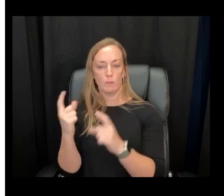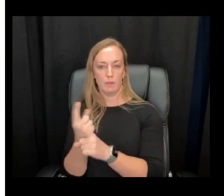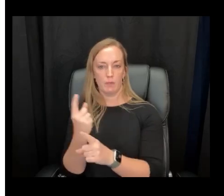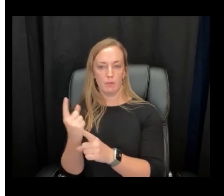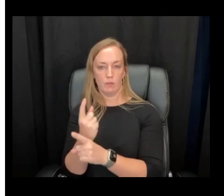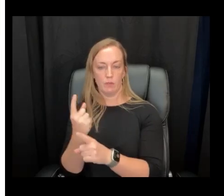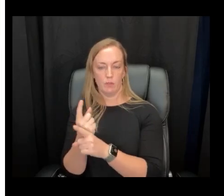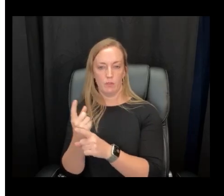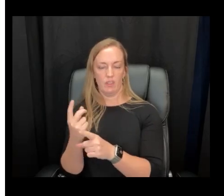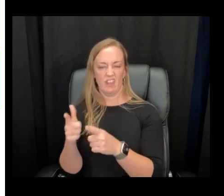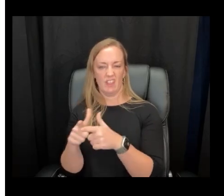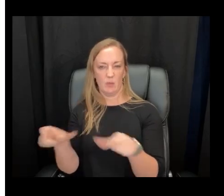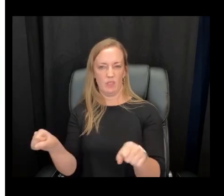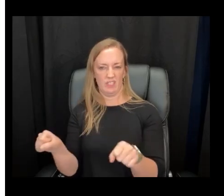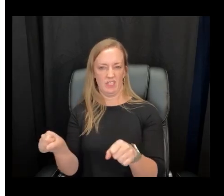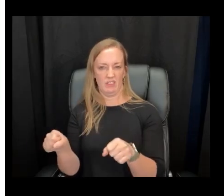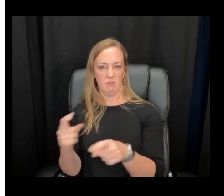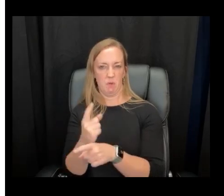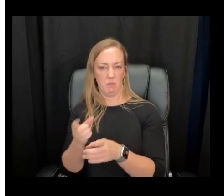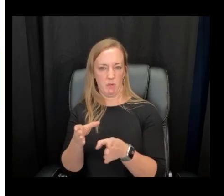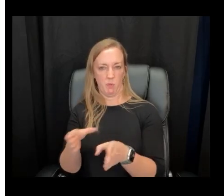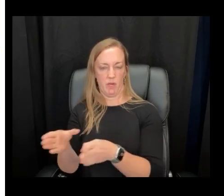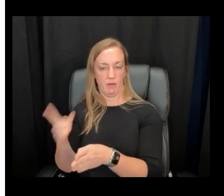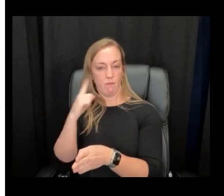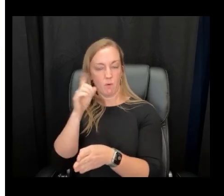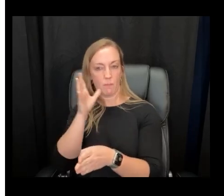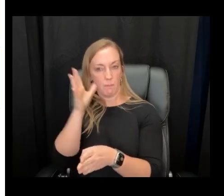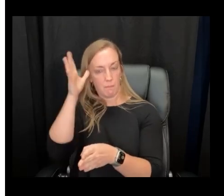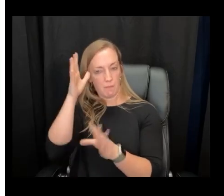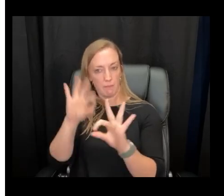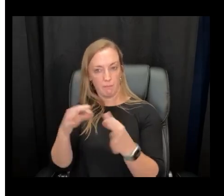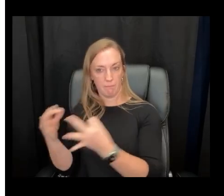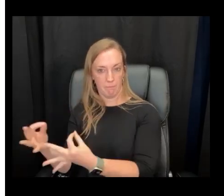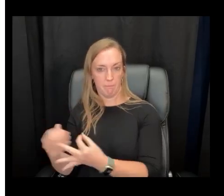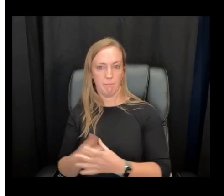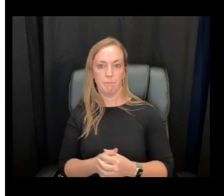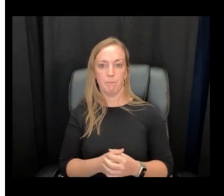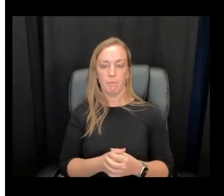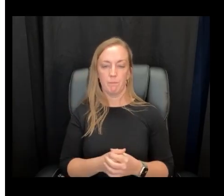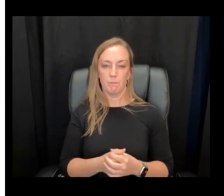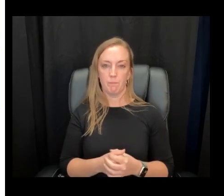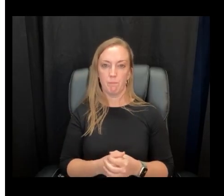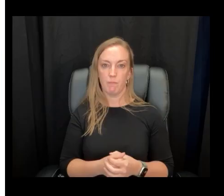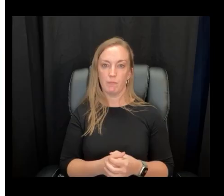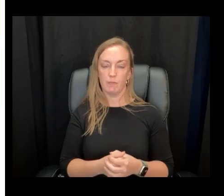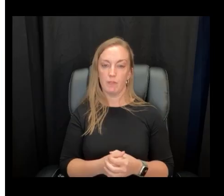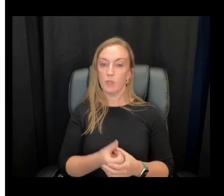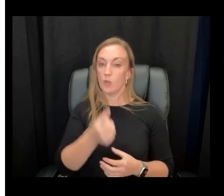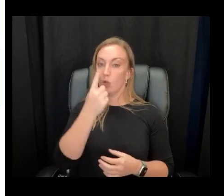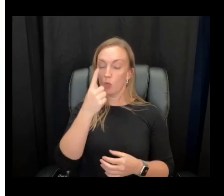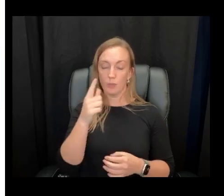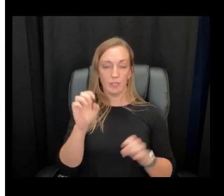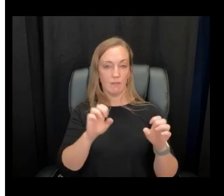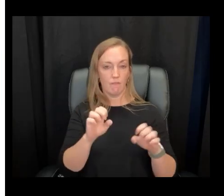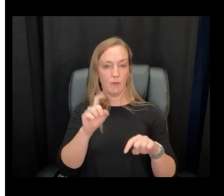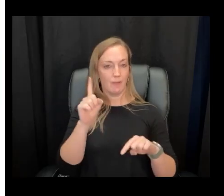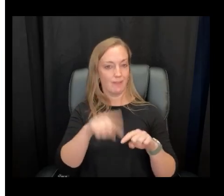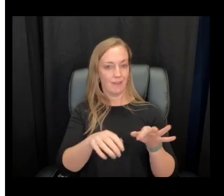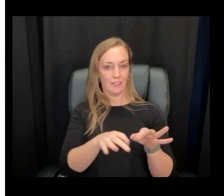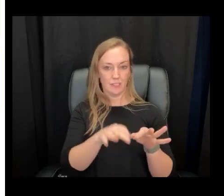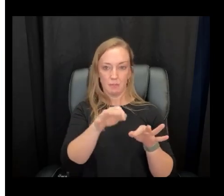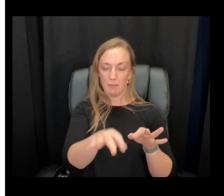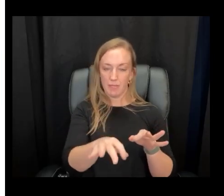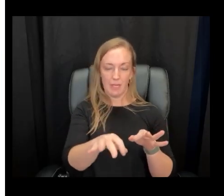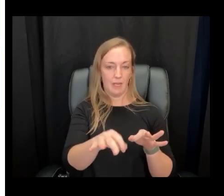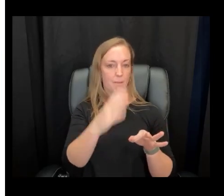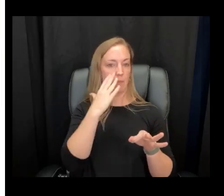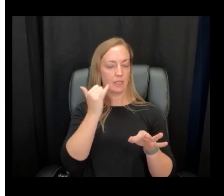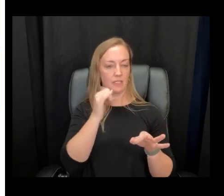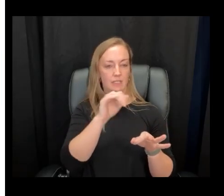communicated in linguistically appropriate means to parents and families, are not delayed by MTSS,